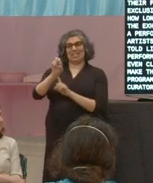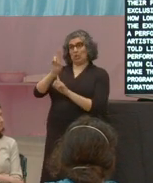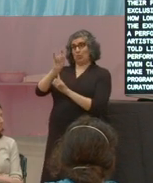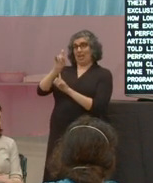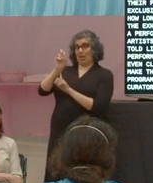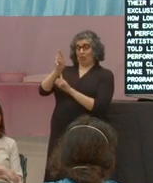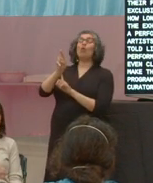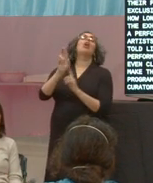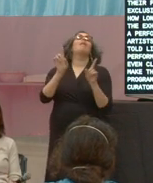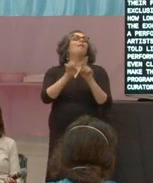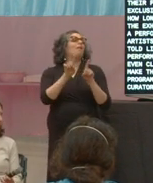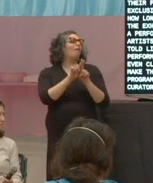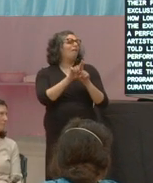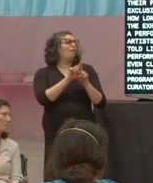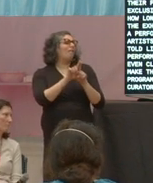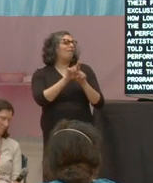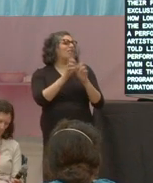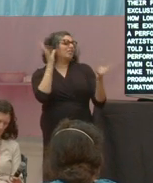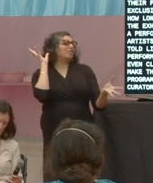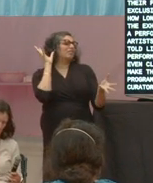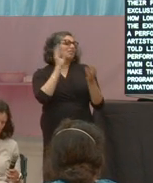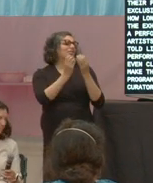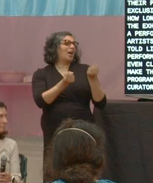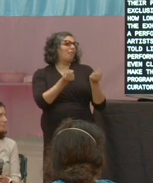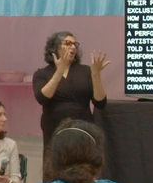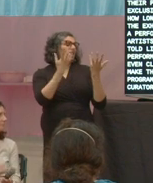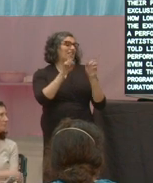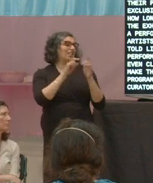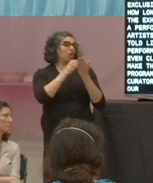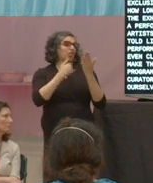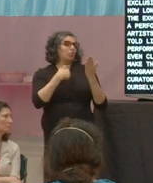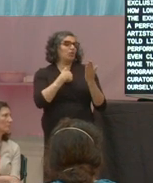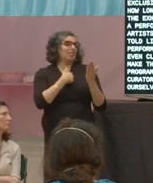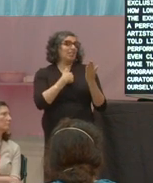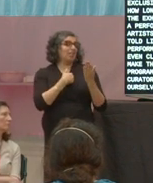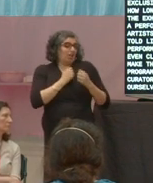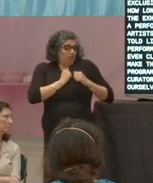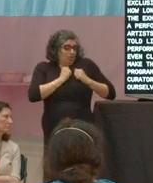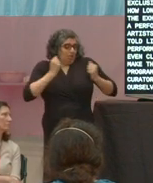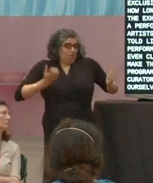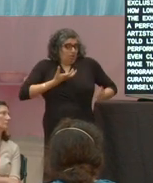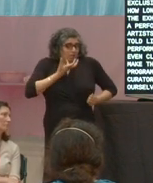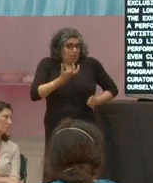and also how much as far as we reveal ourselves and taking up